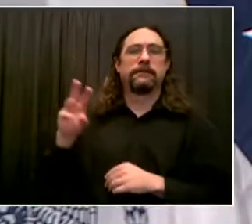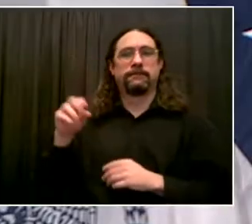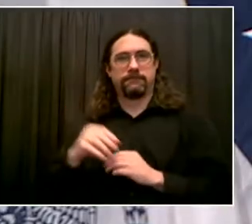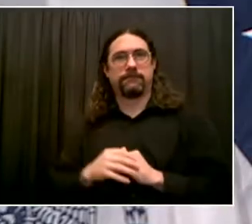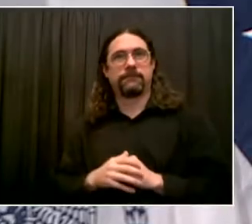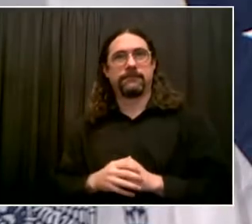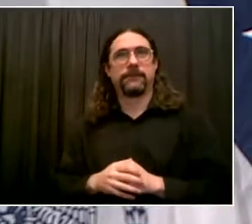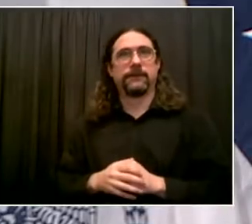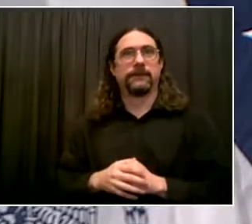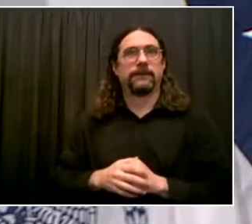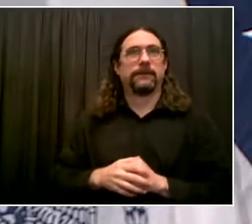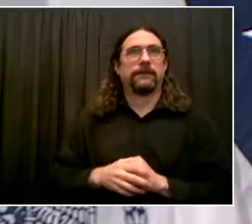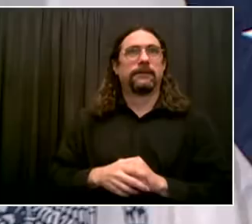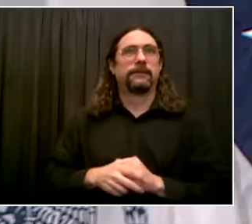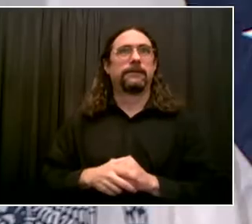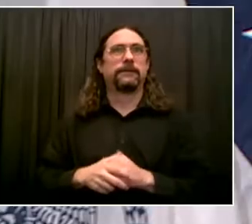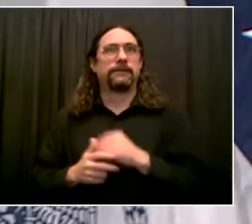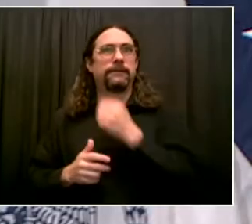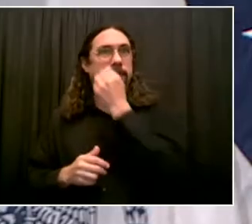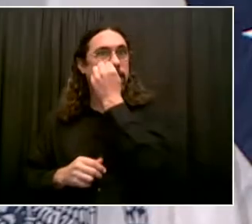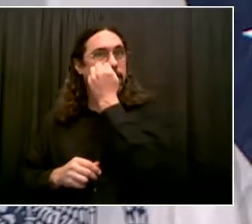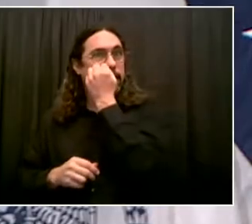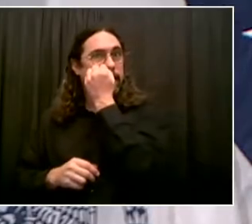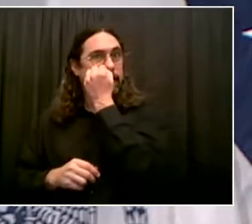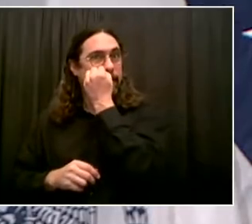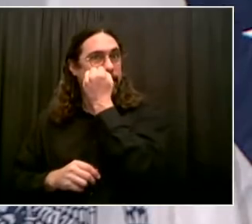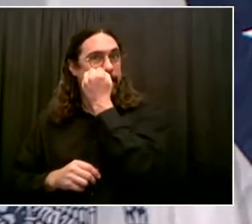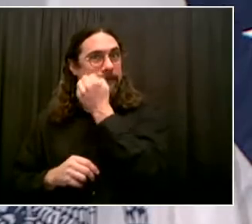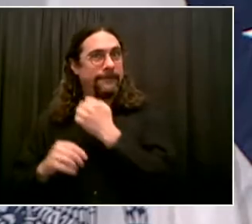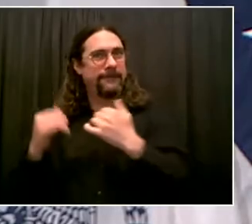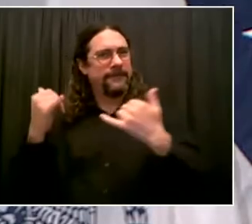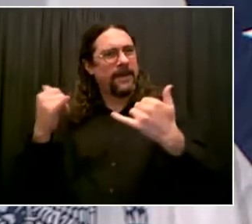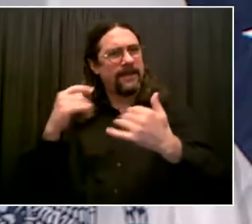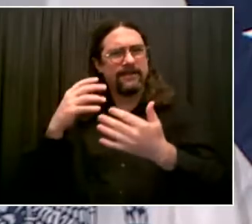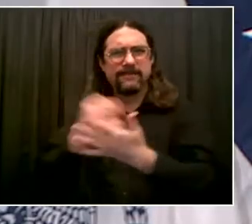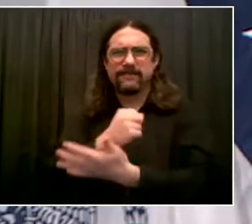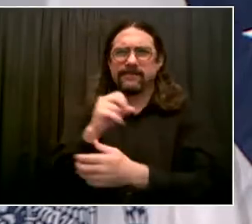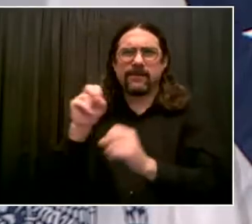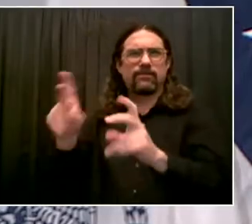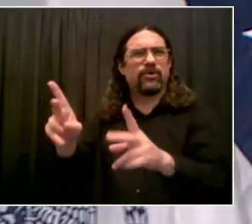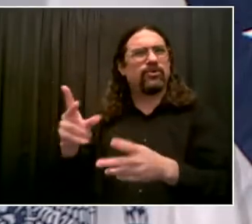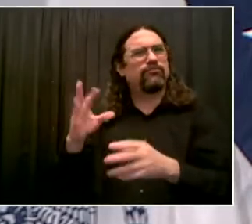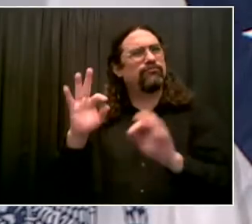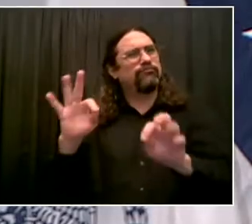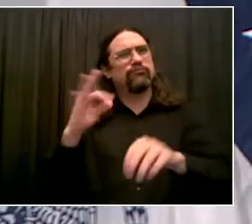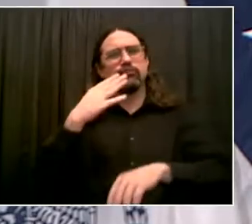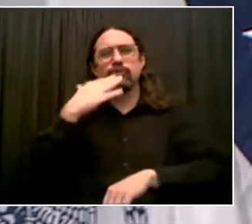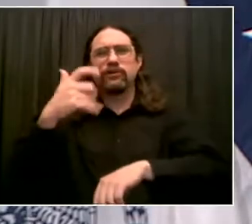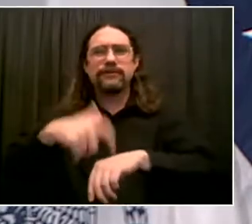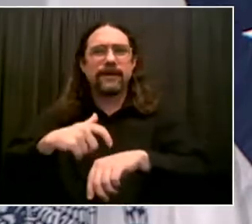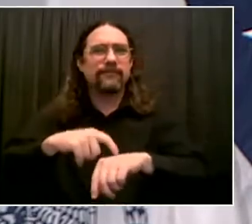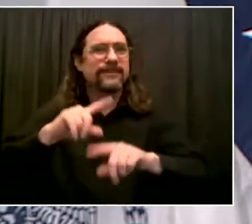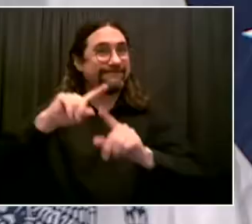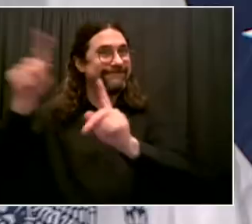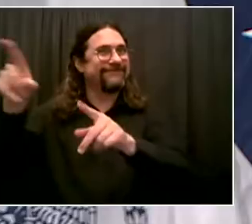5 EFFORT